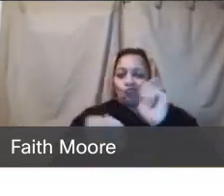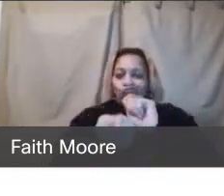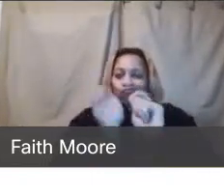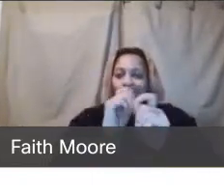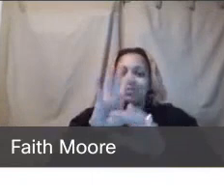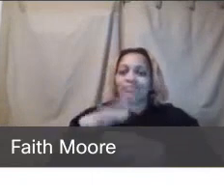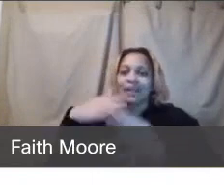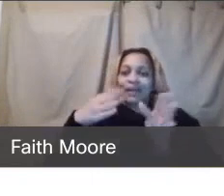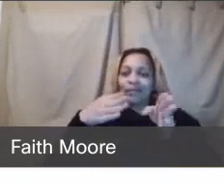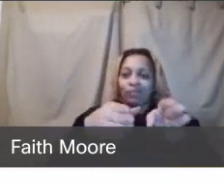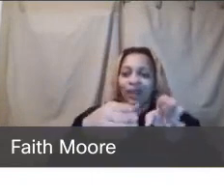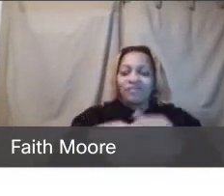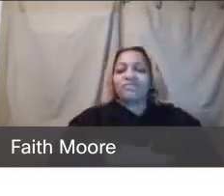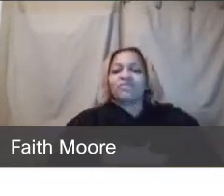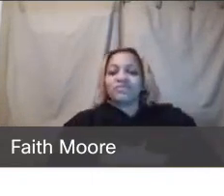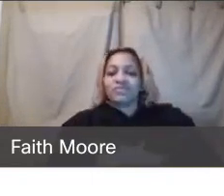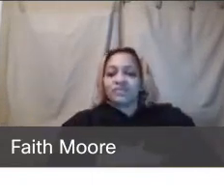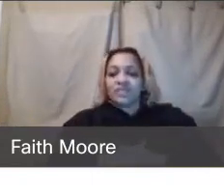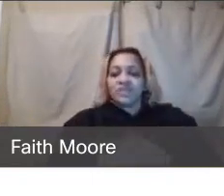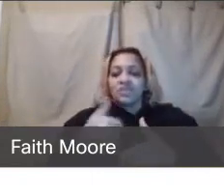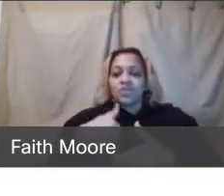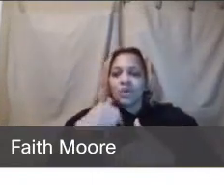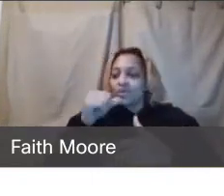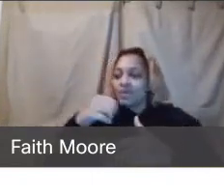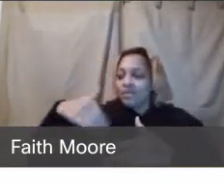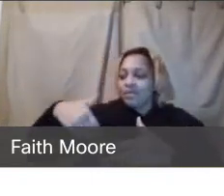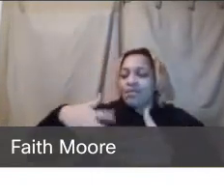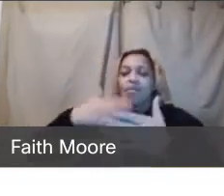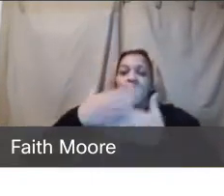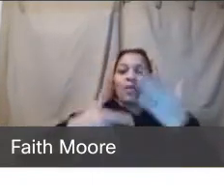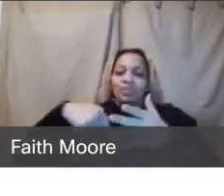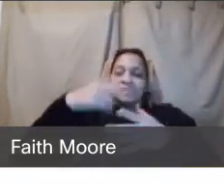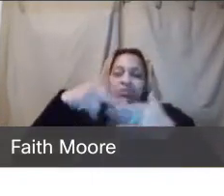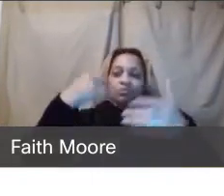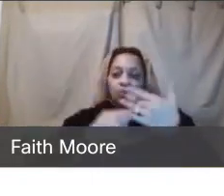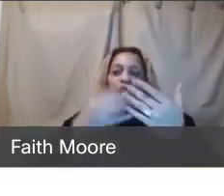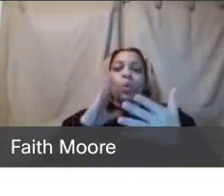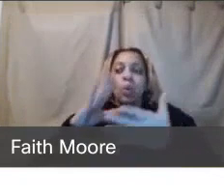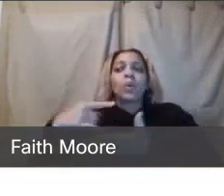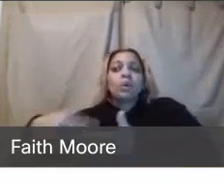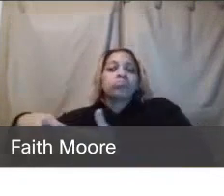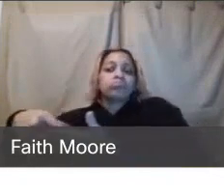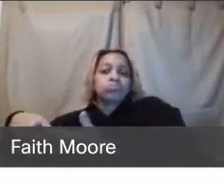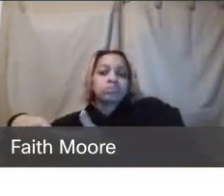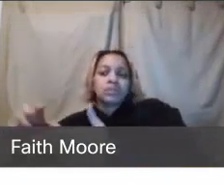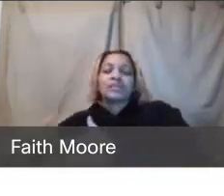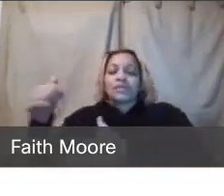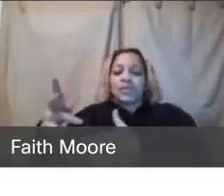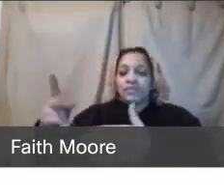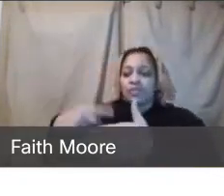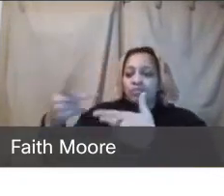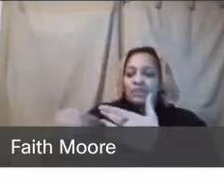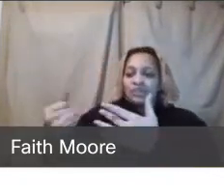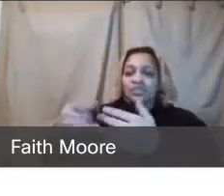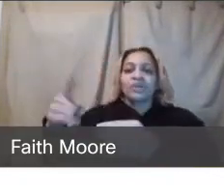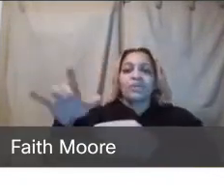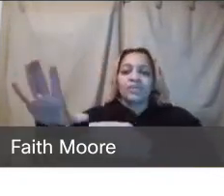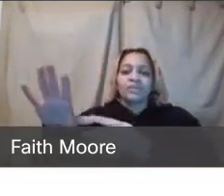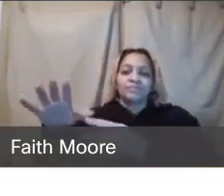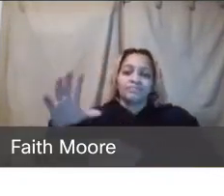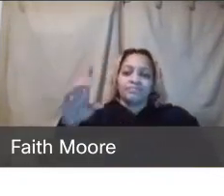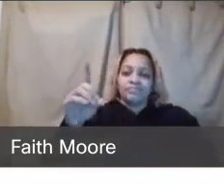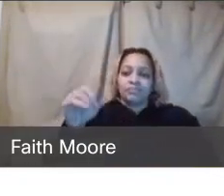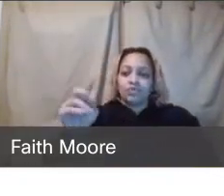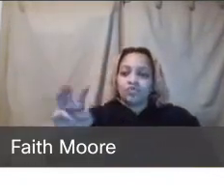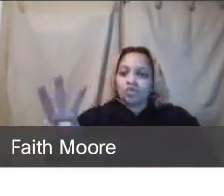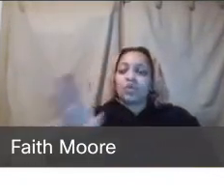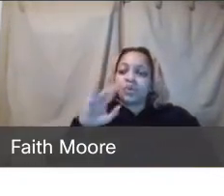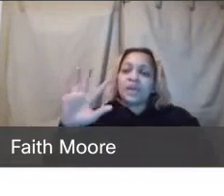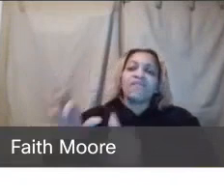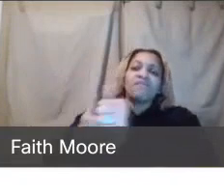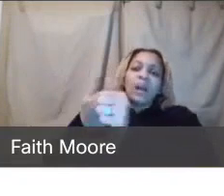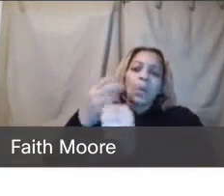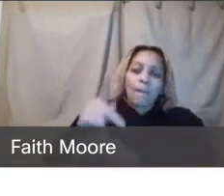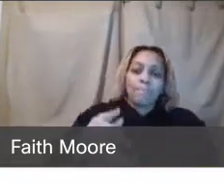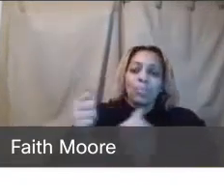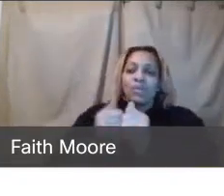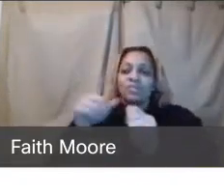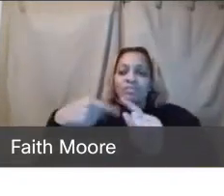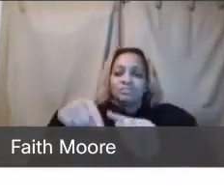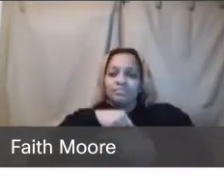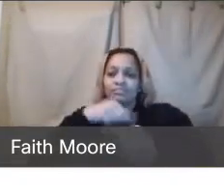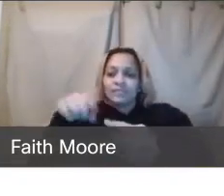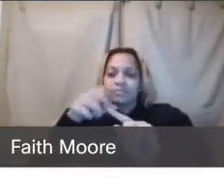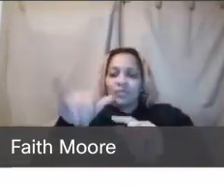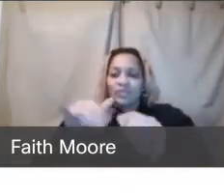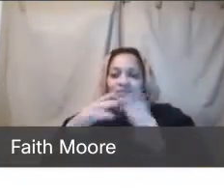It's not part of this project scope. We'll be working on it, but outside of this discreet effort, that drew and her team are leading. So you can follow up with us about that in the future. But I know it's a concern to everybody who does this quarter or.